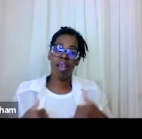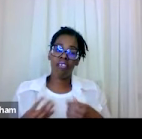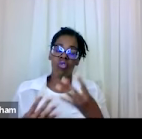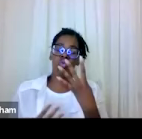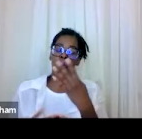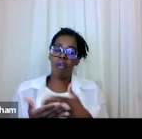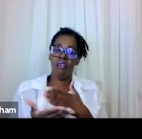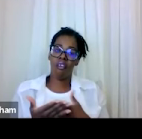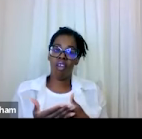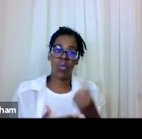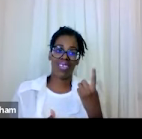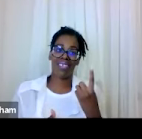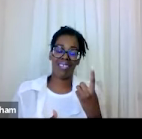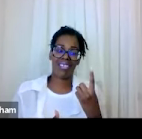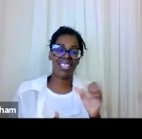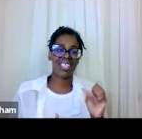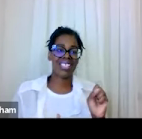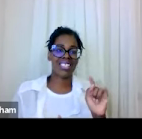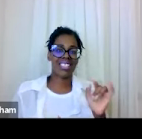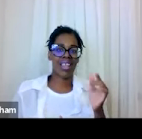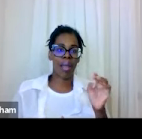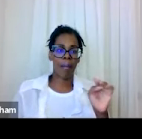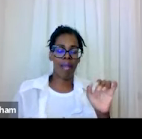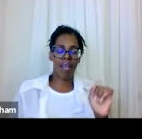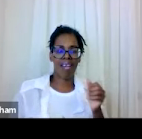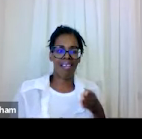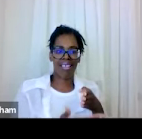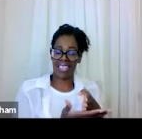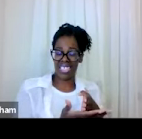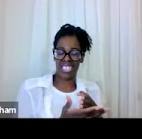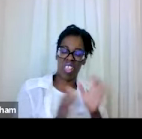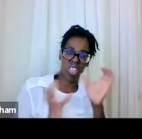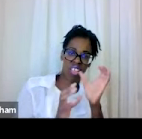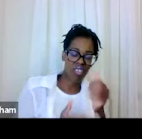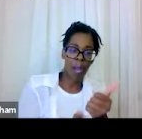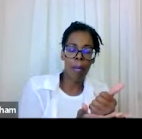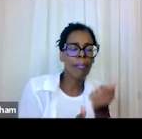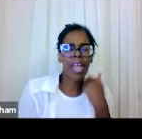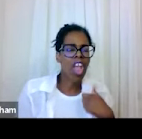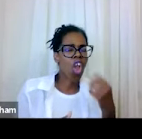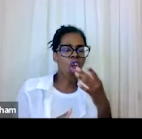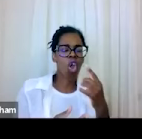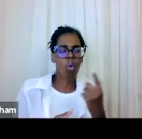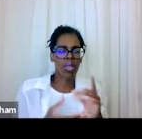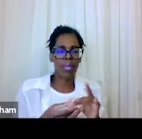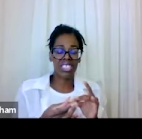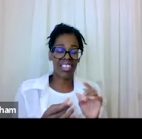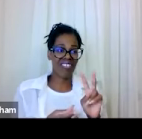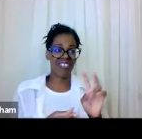One, stigma against help seeking, it is, I always say a veteran doesn't need a very good reason to avoid therapy,